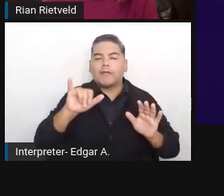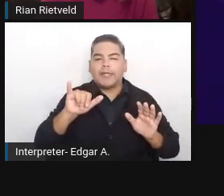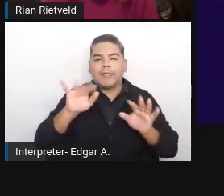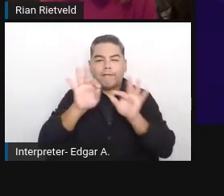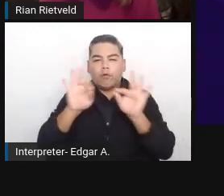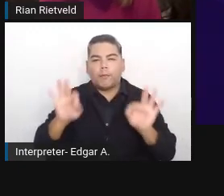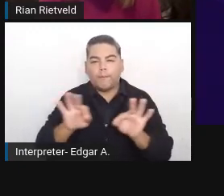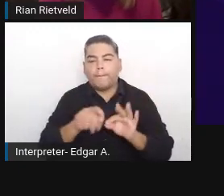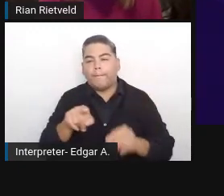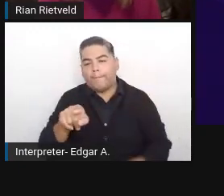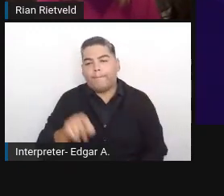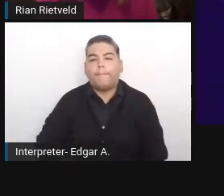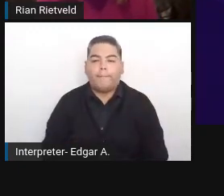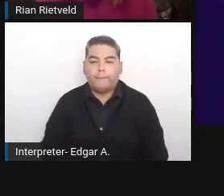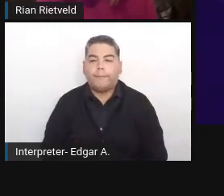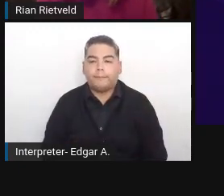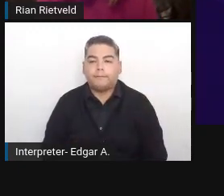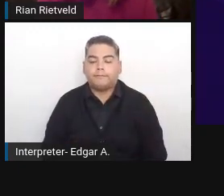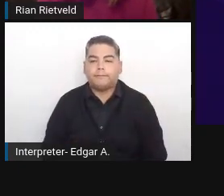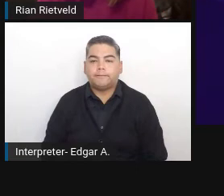How does form validation work in Gravity Forms?